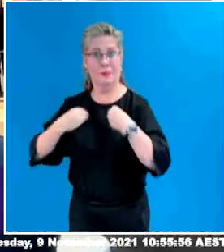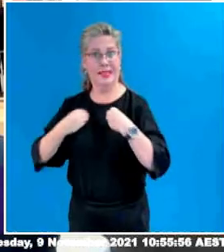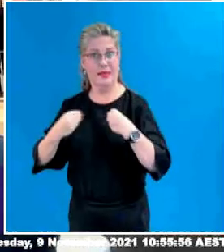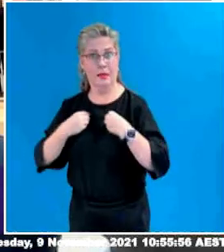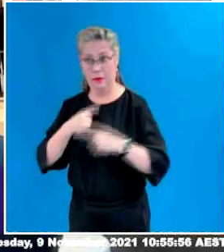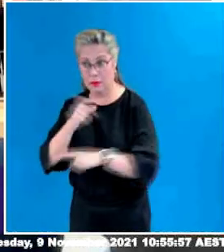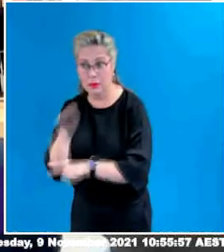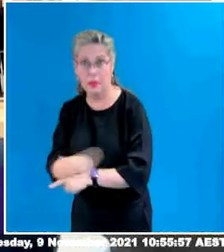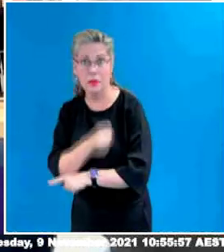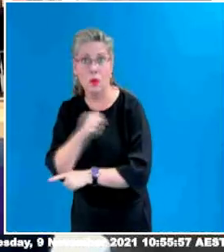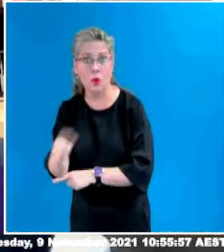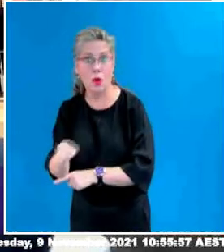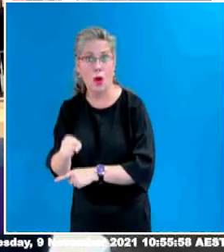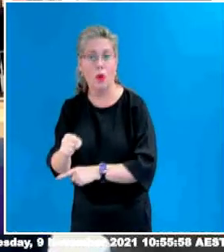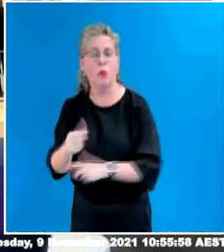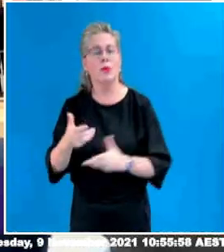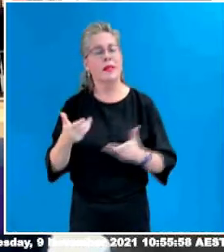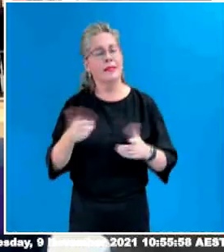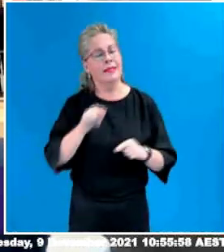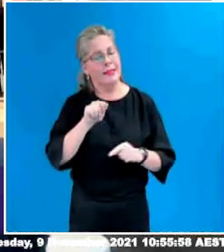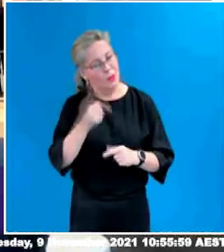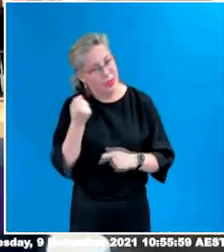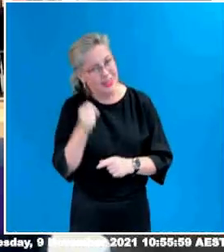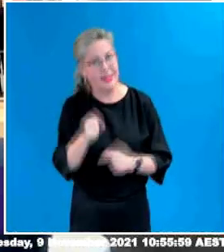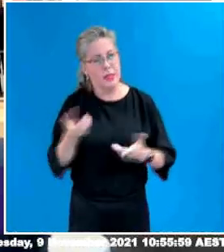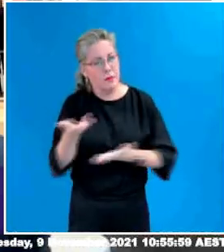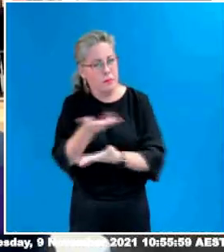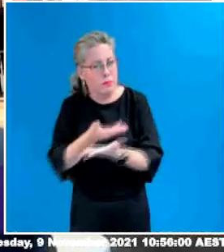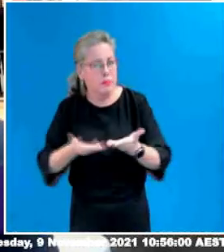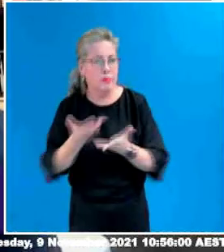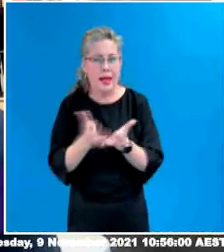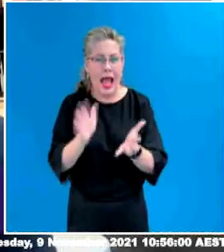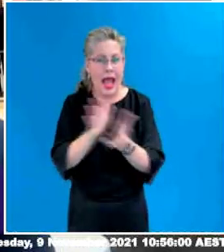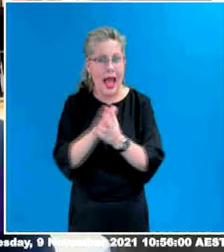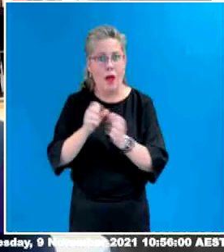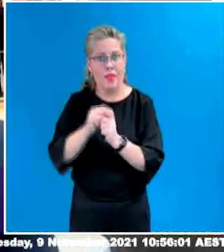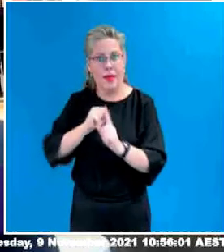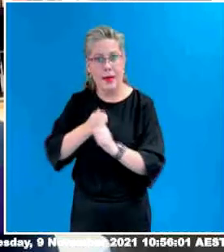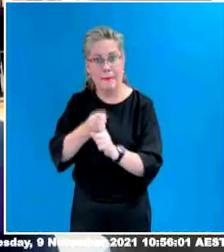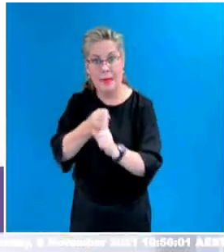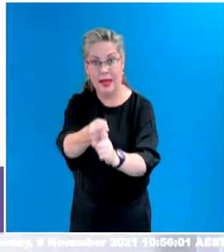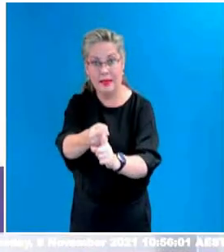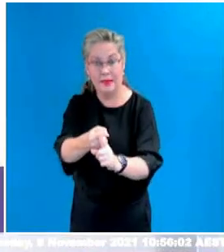about the UN principles in terms of business and human rights, there is a